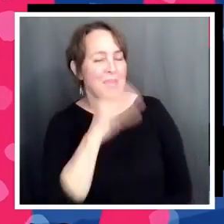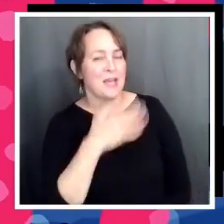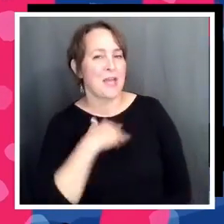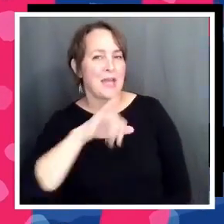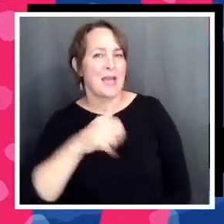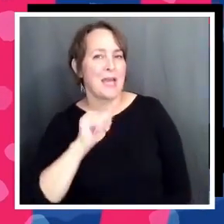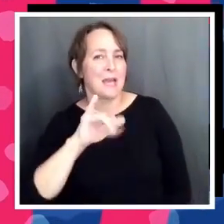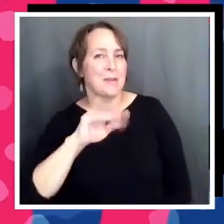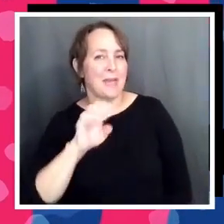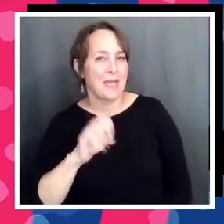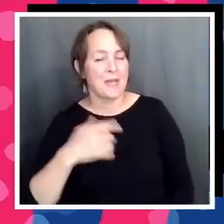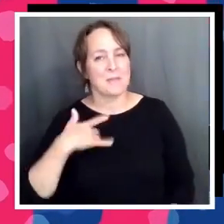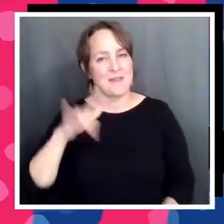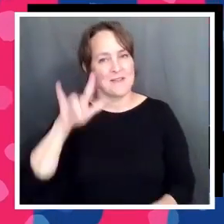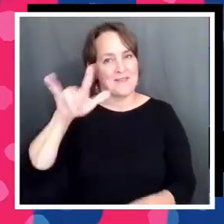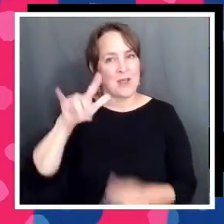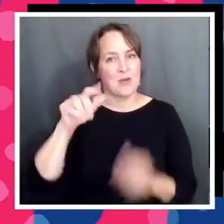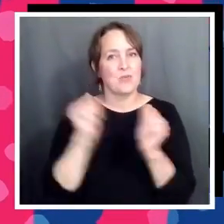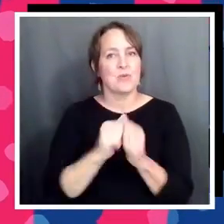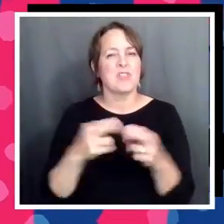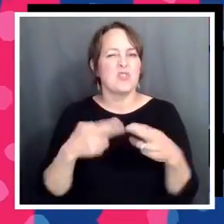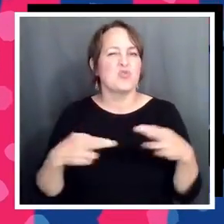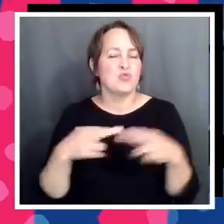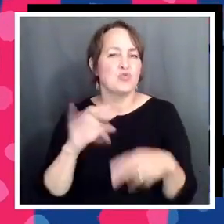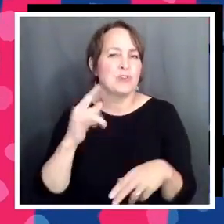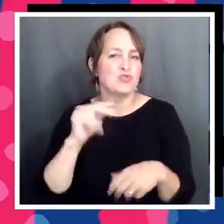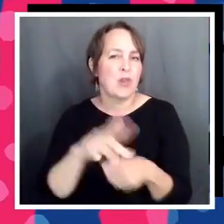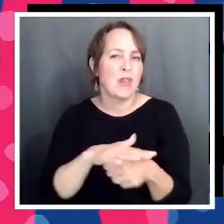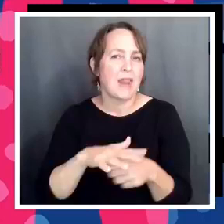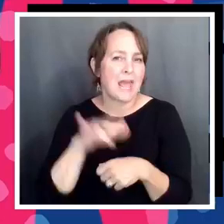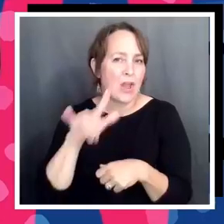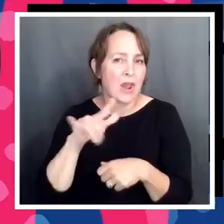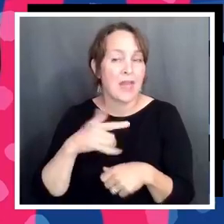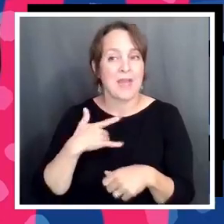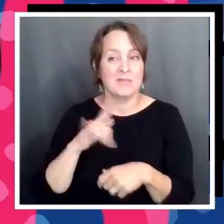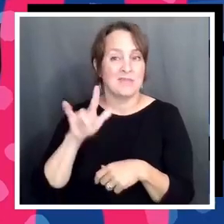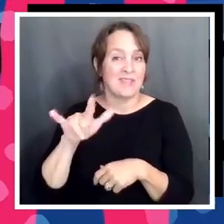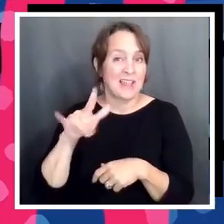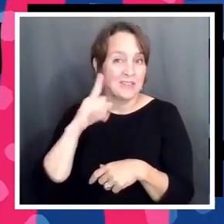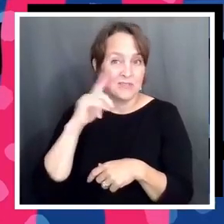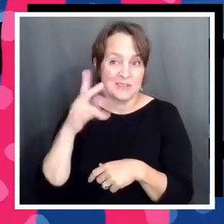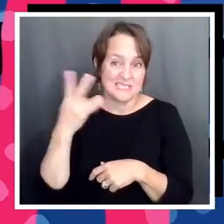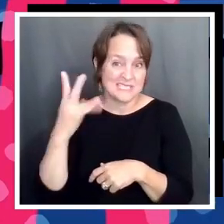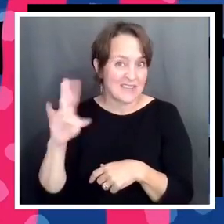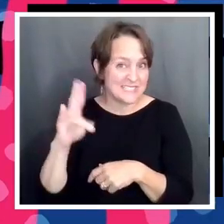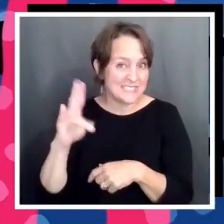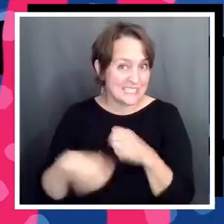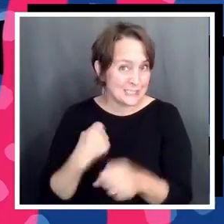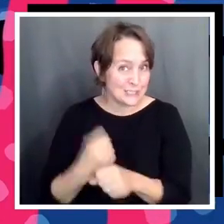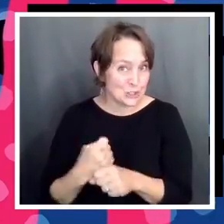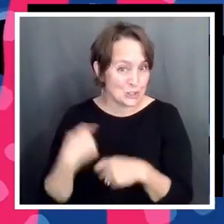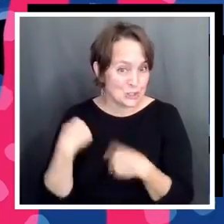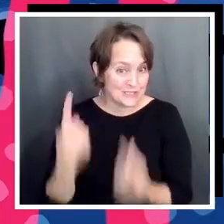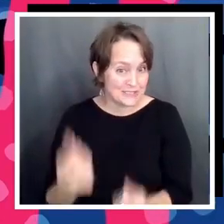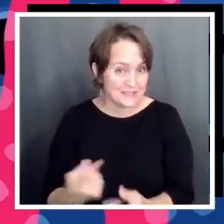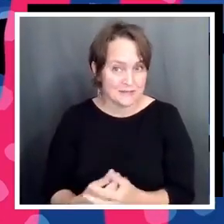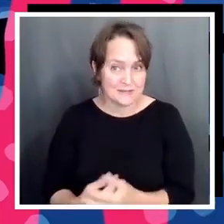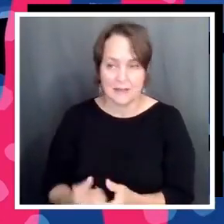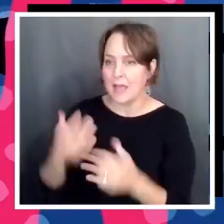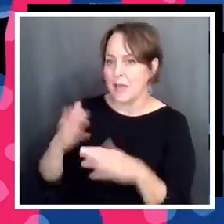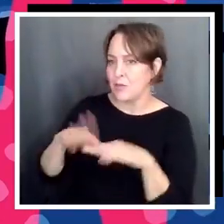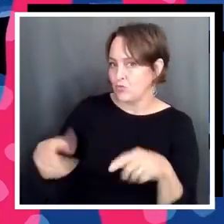WE WILL GET BACK TO THAT.